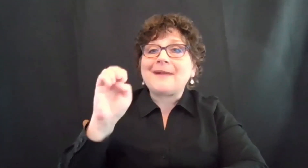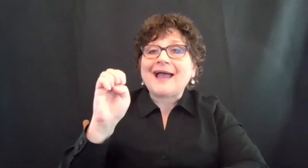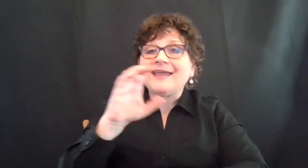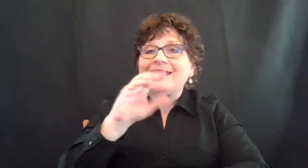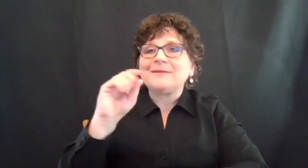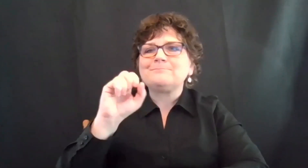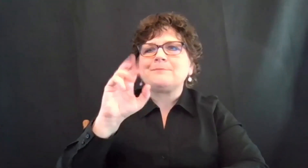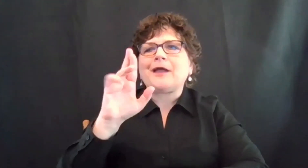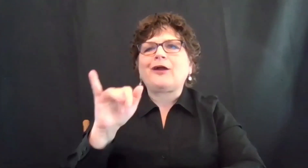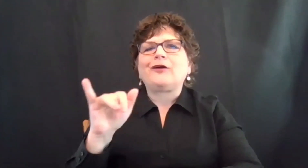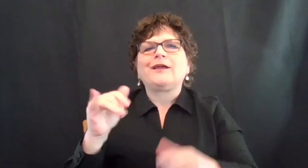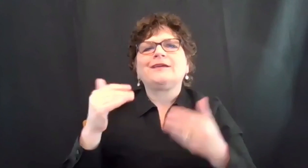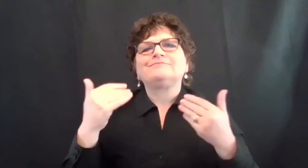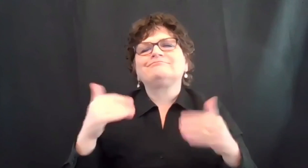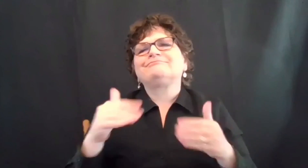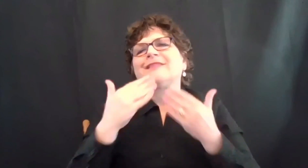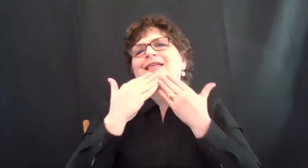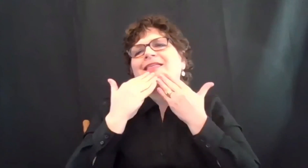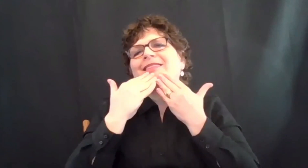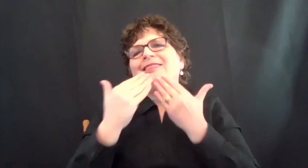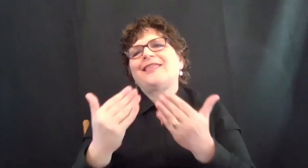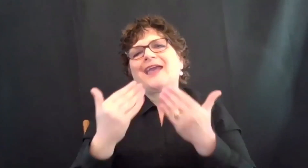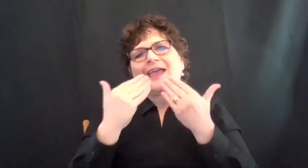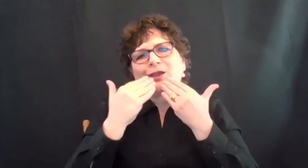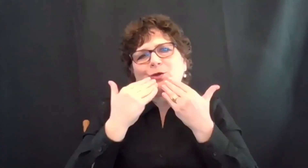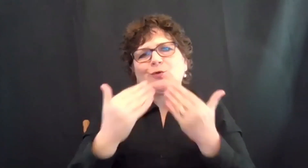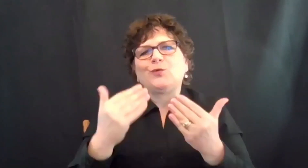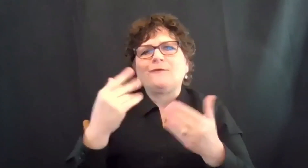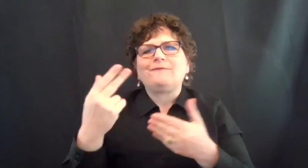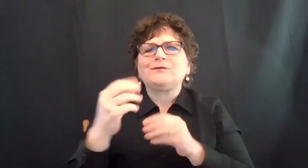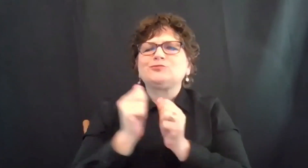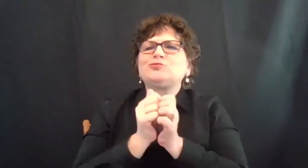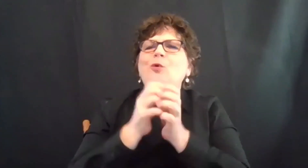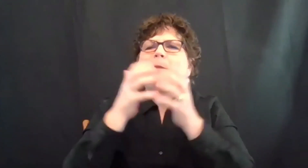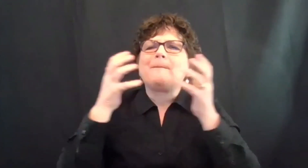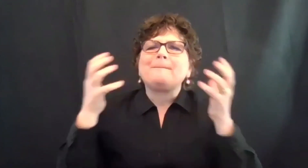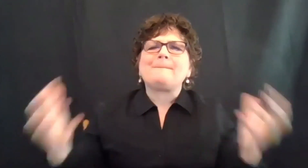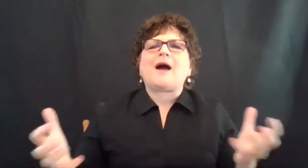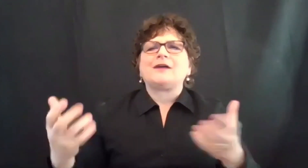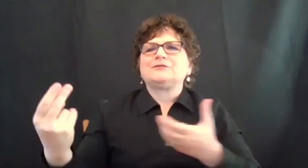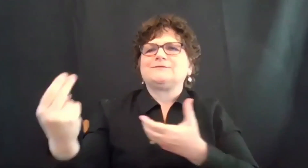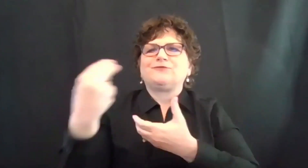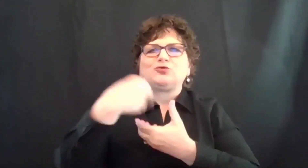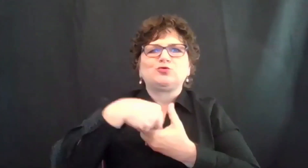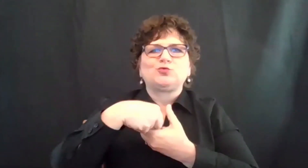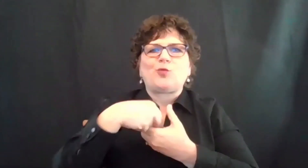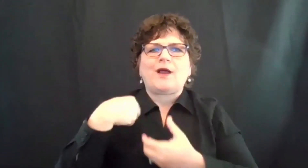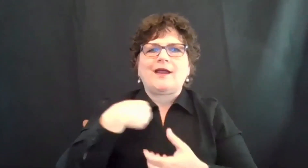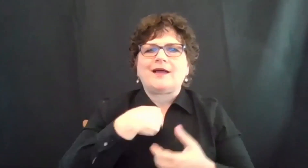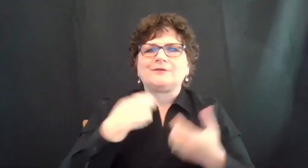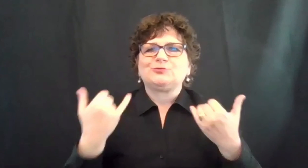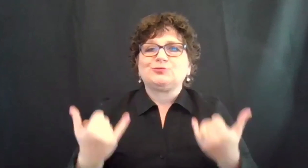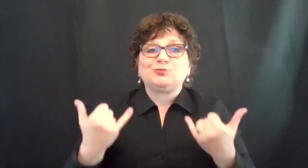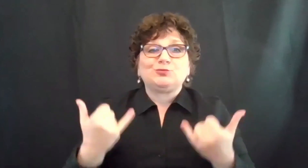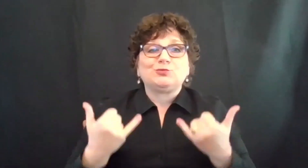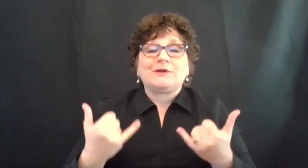Curt, Mike, and Mary, thank you so, so much for joining us today.